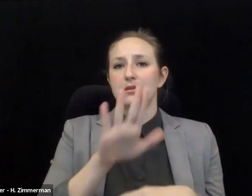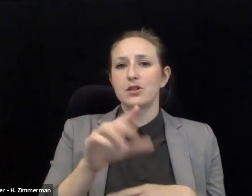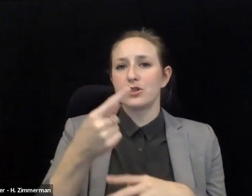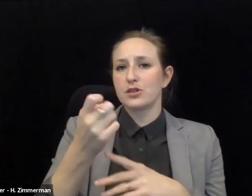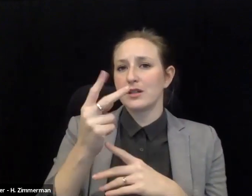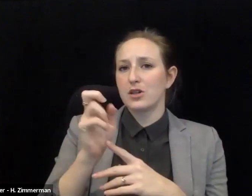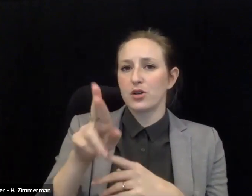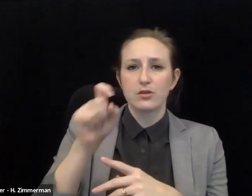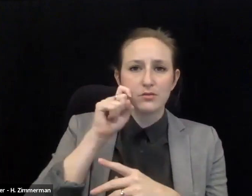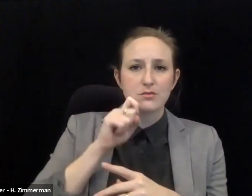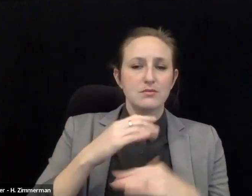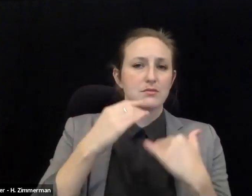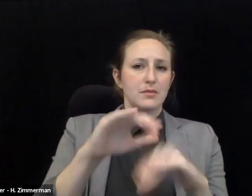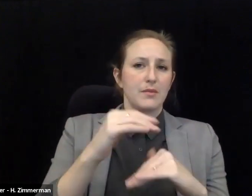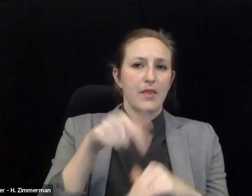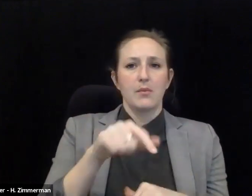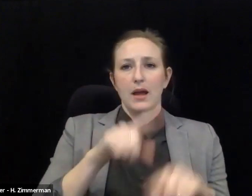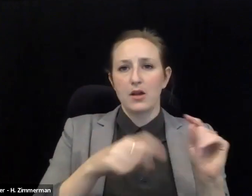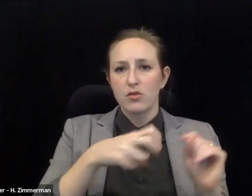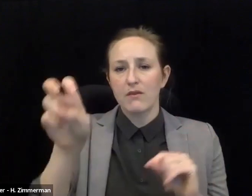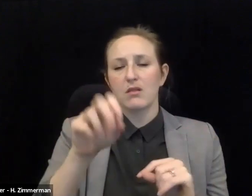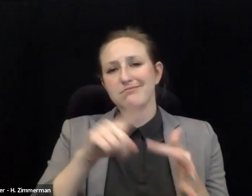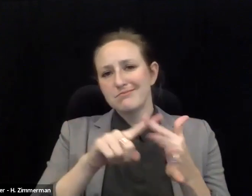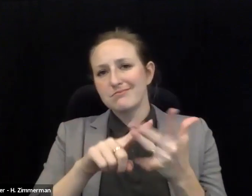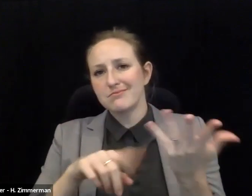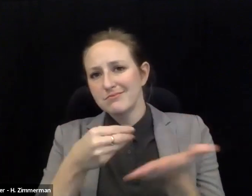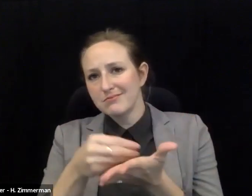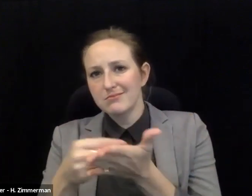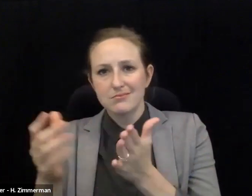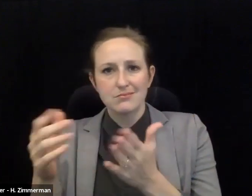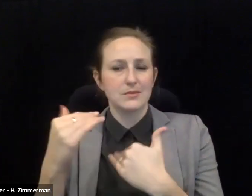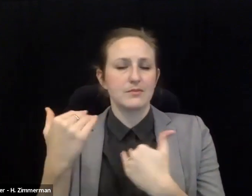Inherent to the TED model was an ability to replicate and